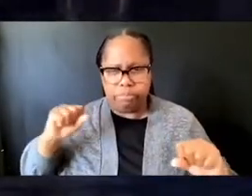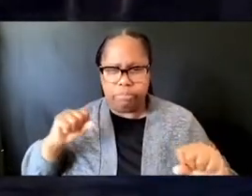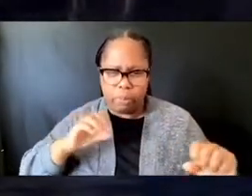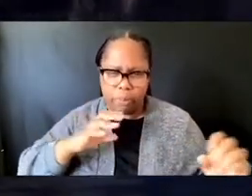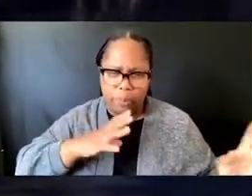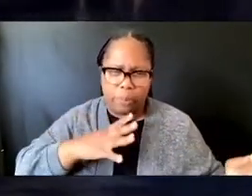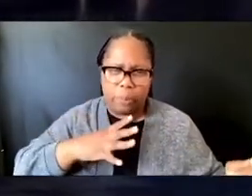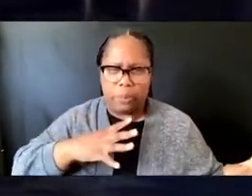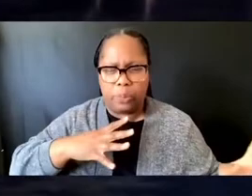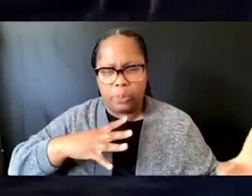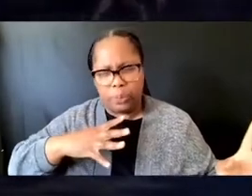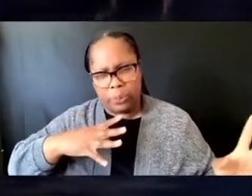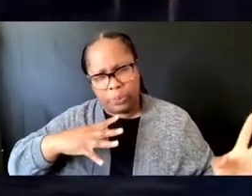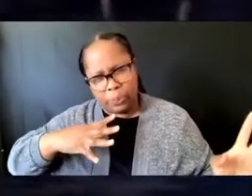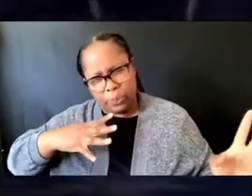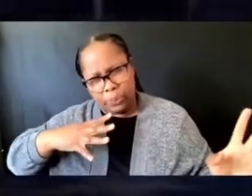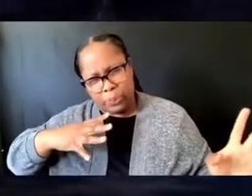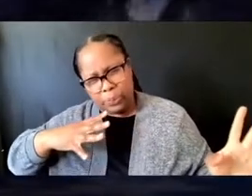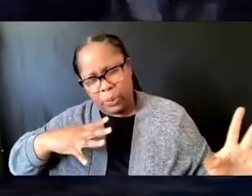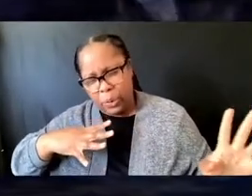(drums playing)